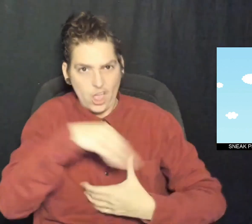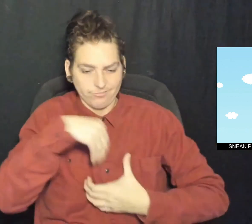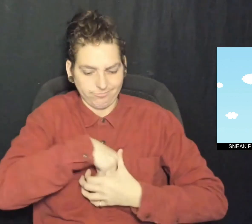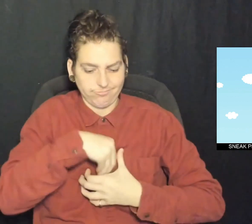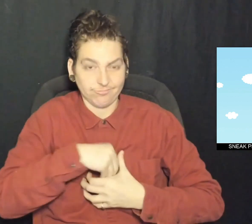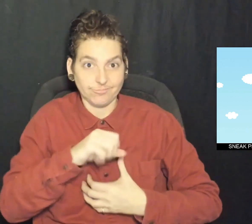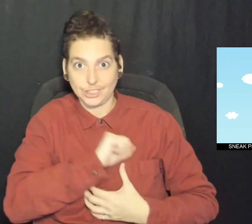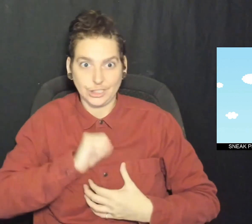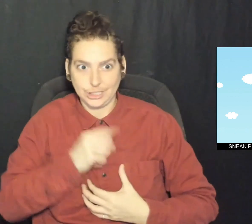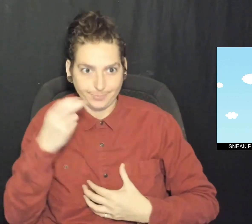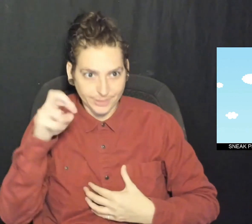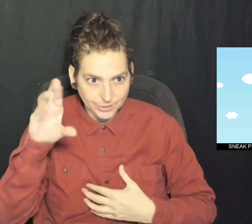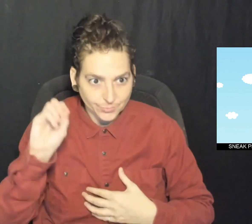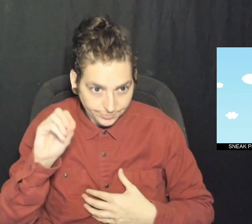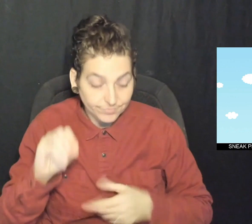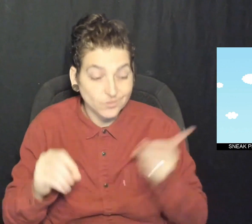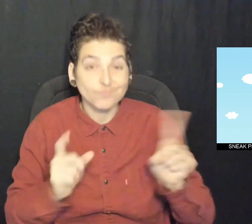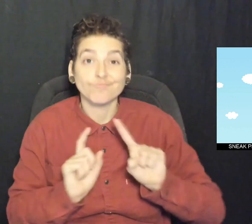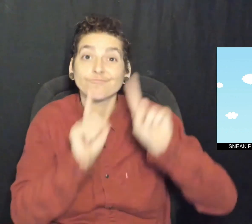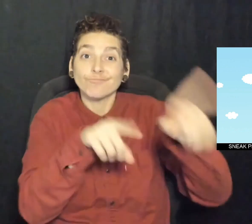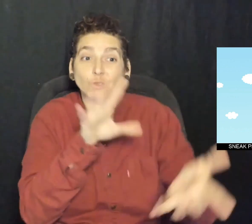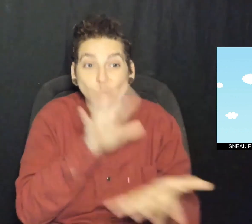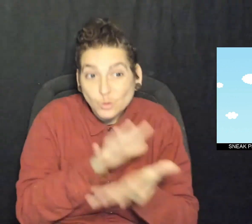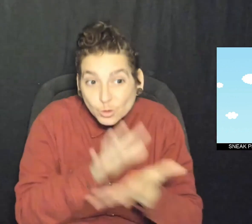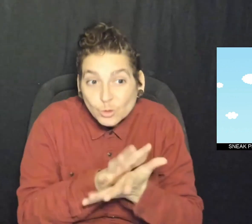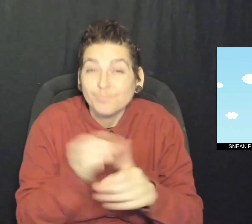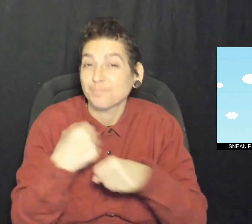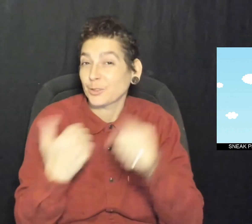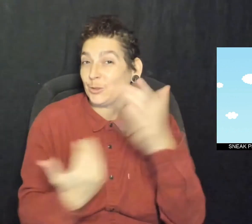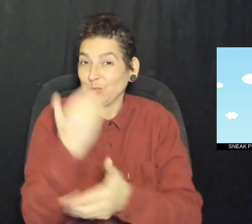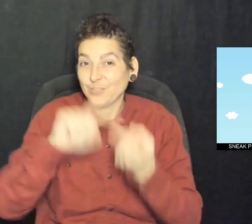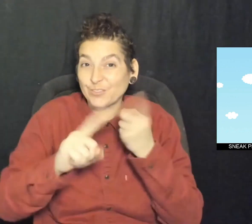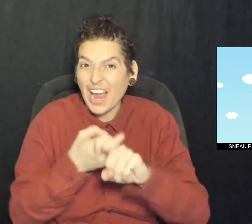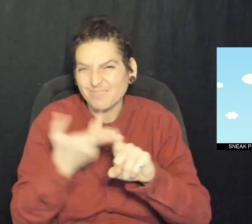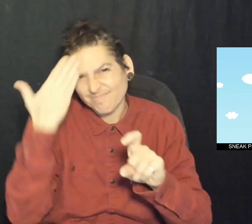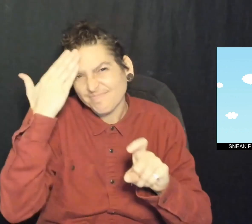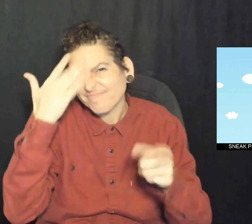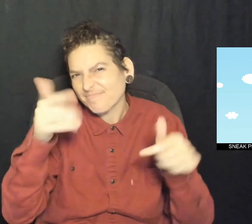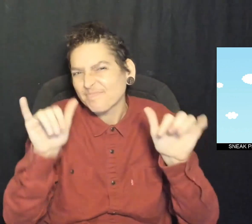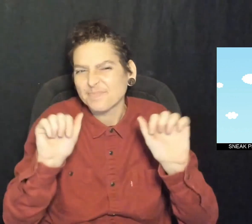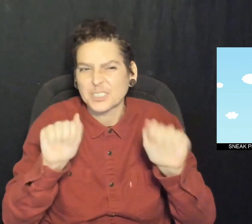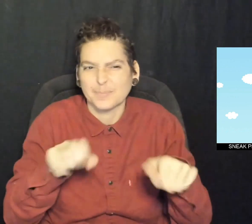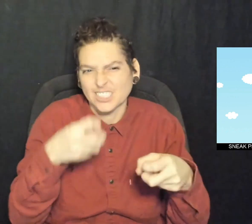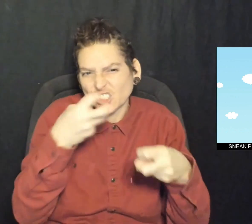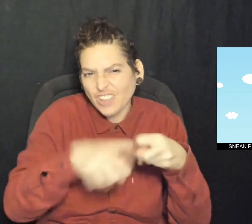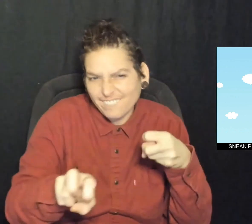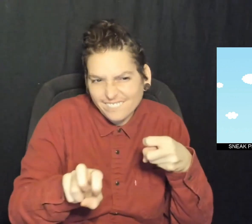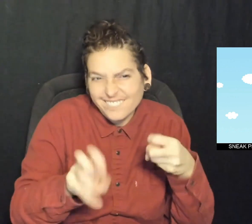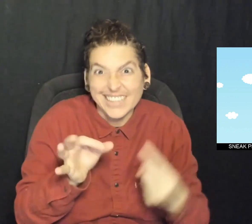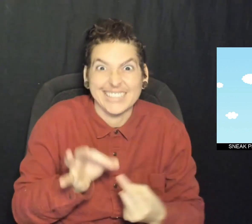who is deaf as she loses her hearing and finds her inner superhero she finds that going to